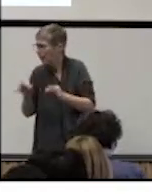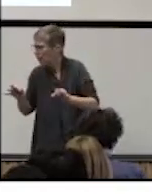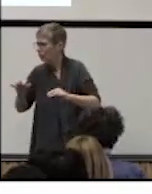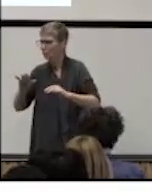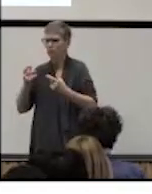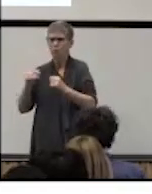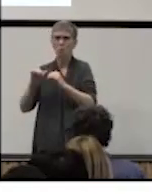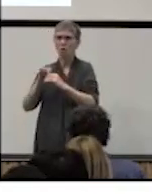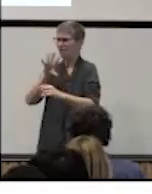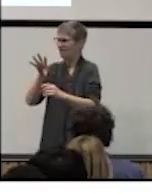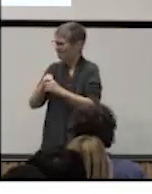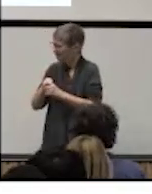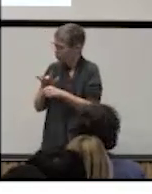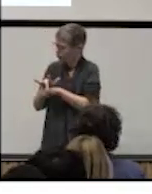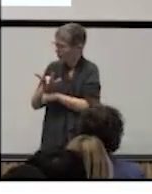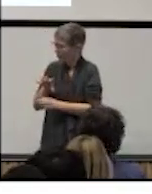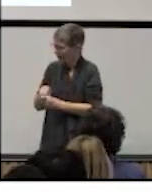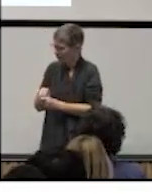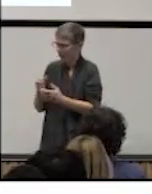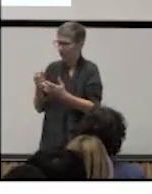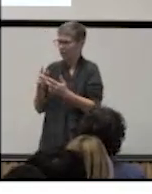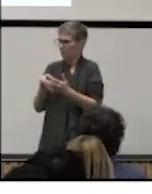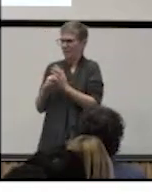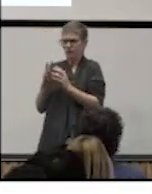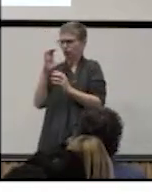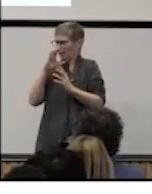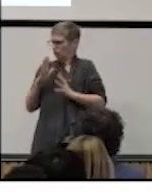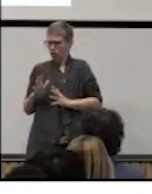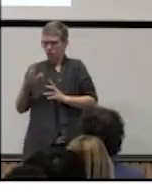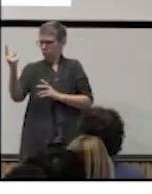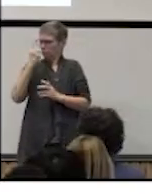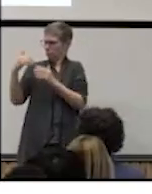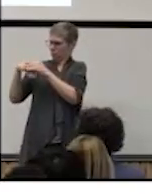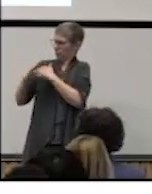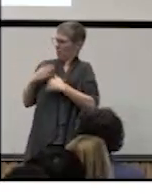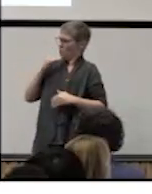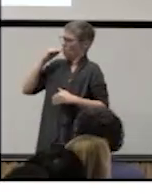in early intervention, which means having strangers potentially come into your home, having